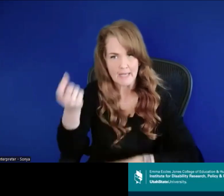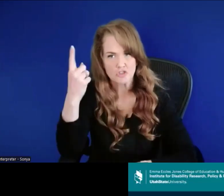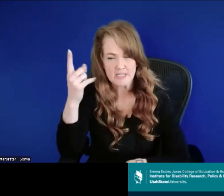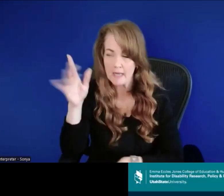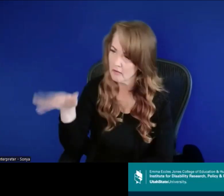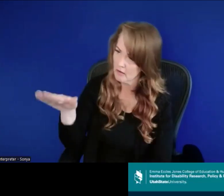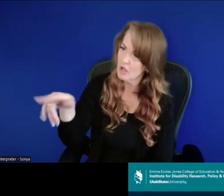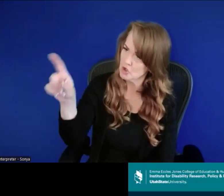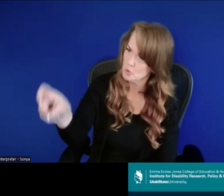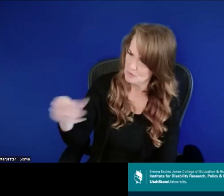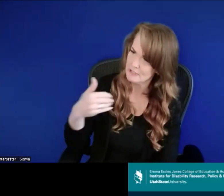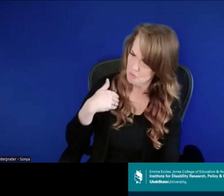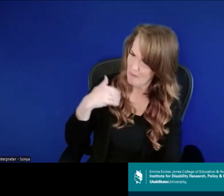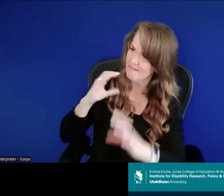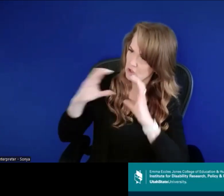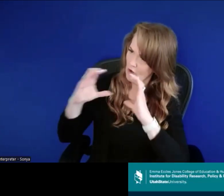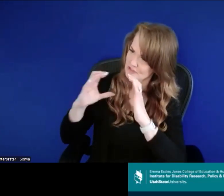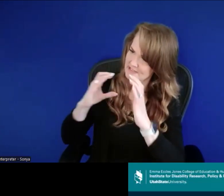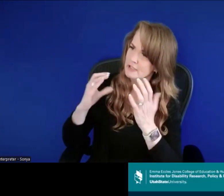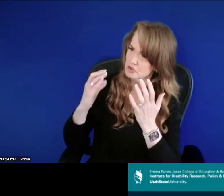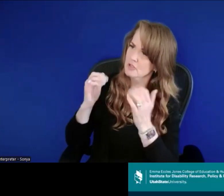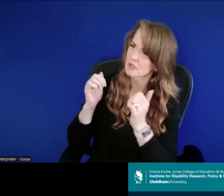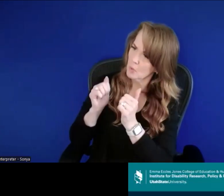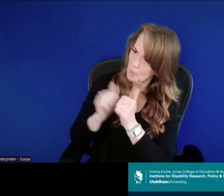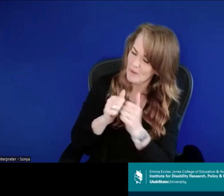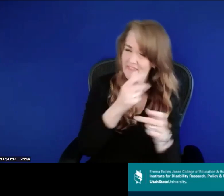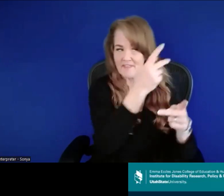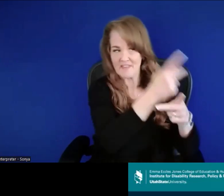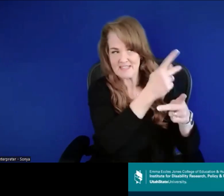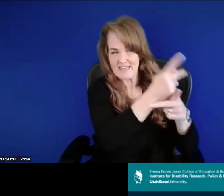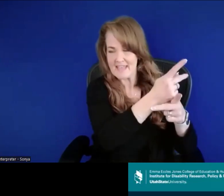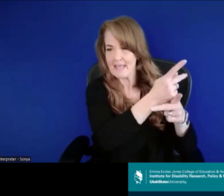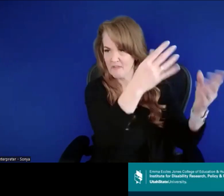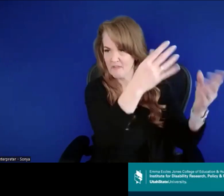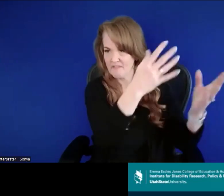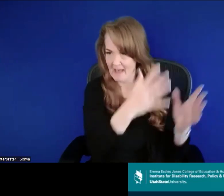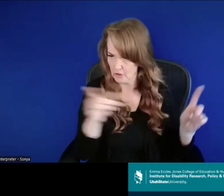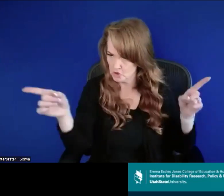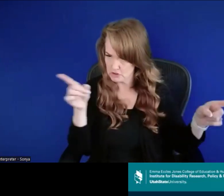those conversations with your daycare. Or you, how do you, how